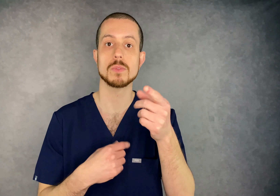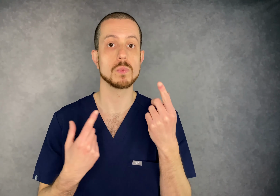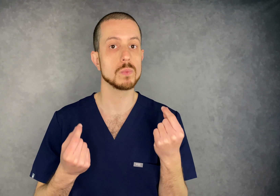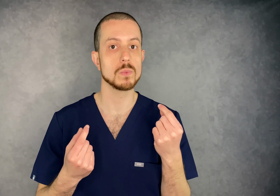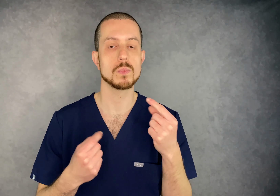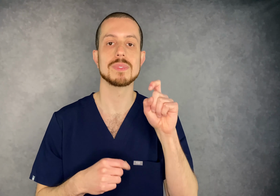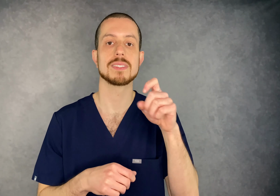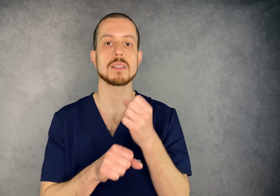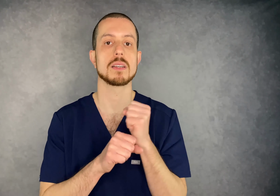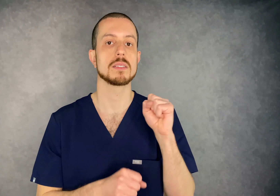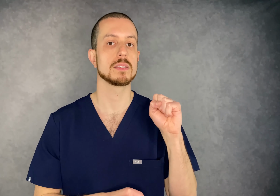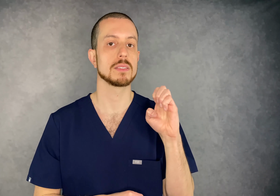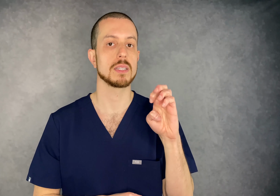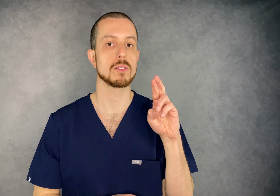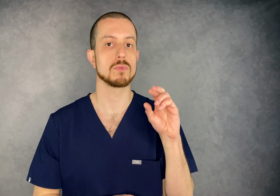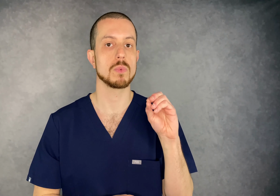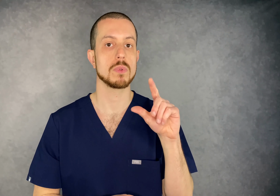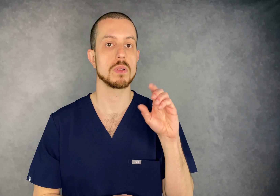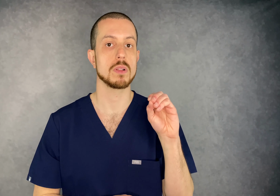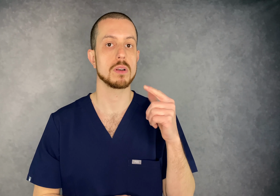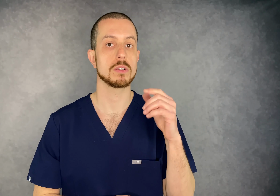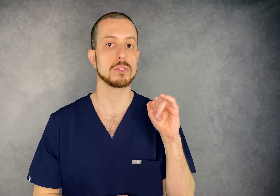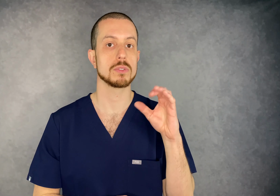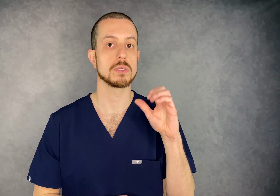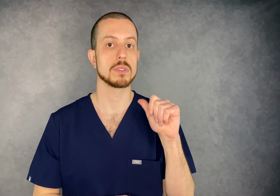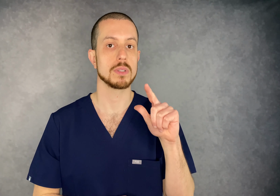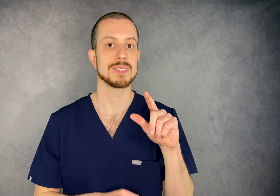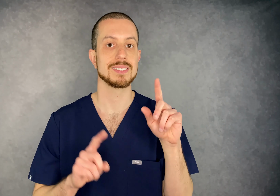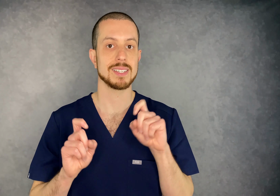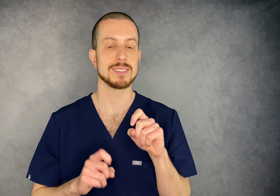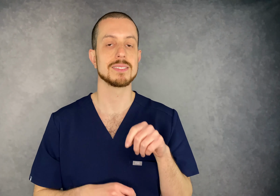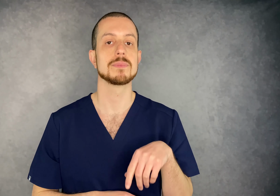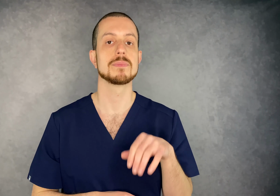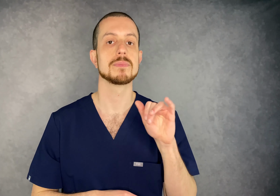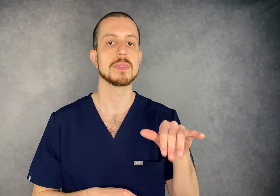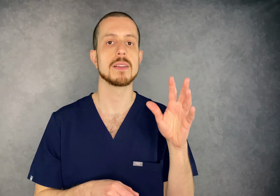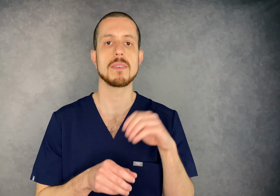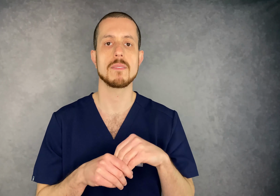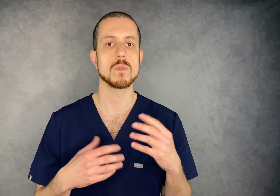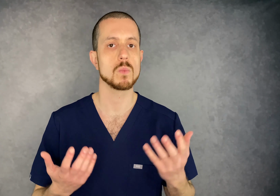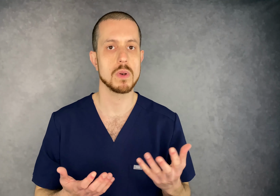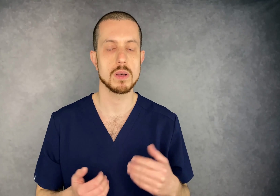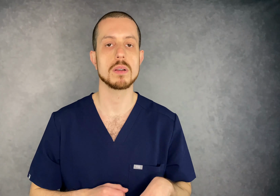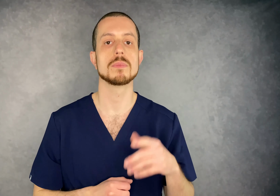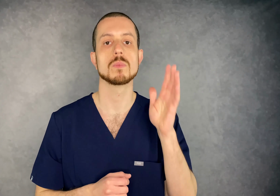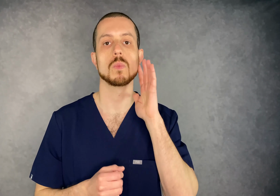So, what can you do instead? You will need a serological test. What does that involve?